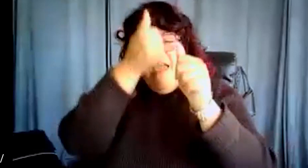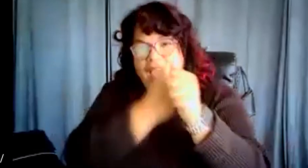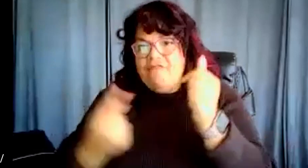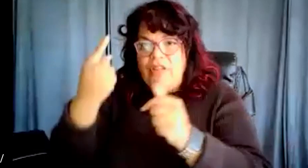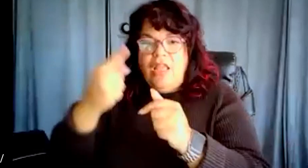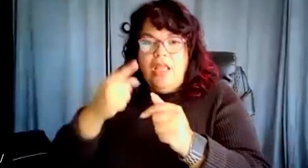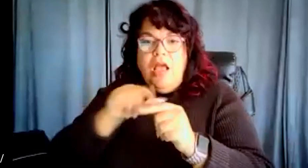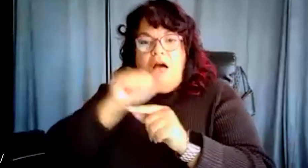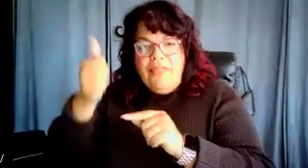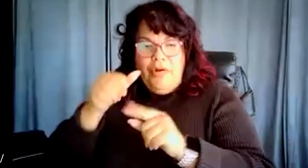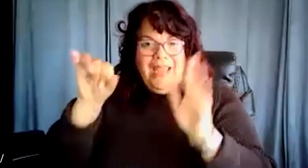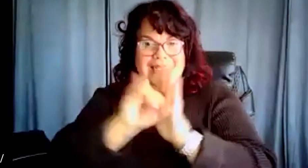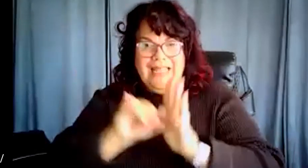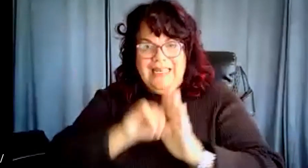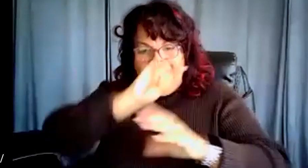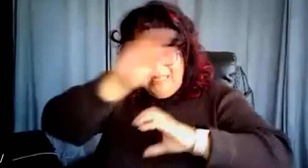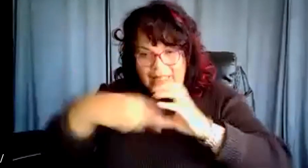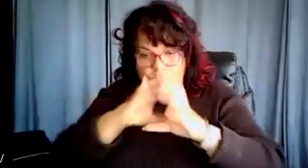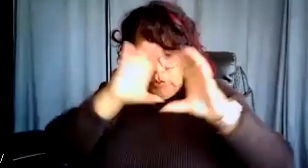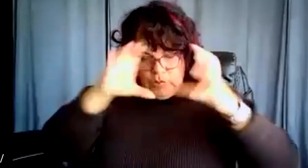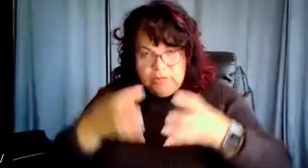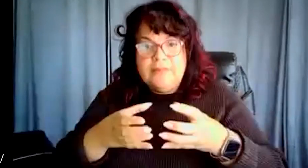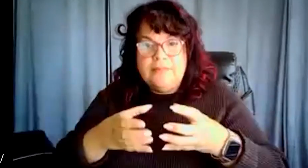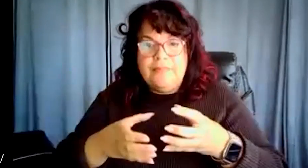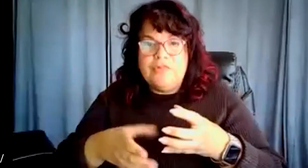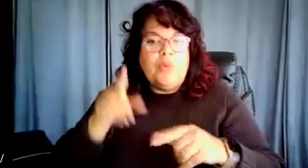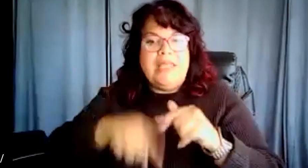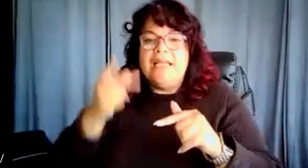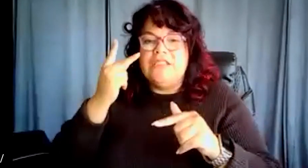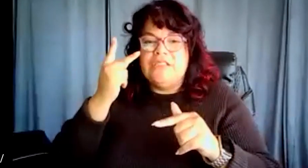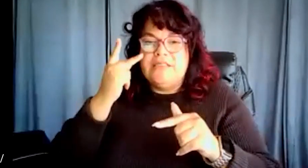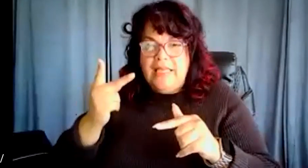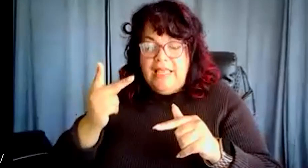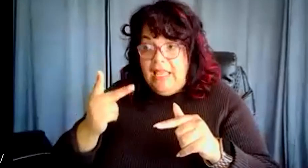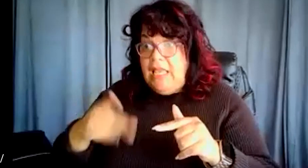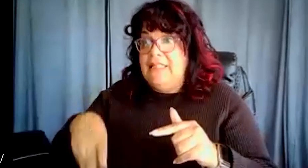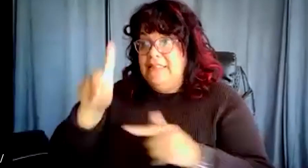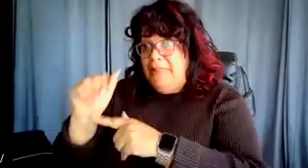And so, if we only understand disability through this lens of White, physically disabled people,